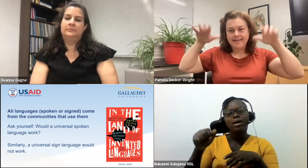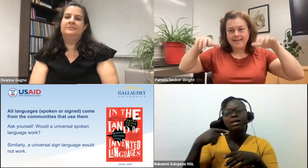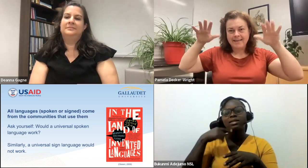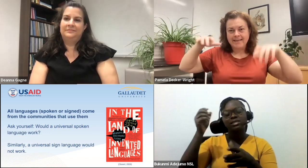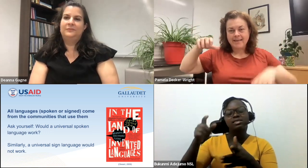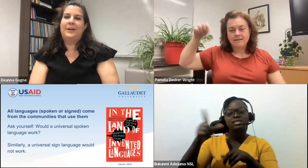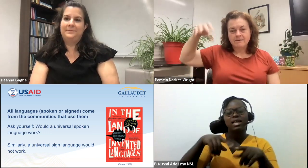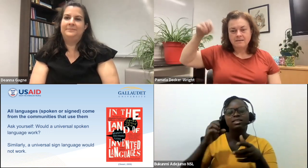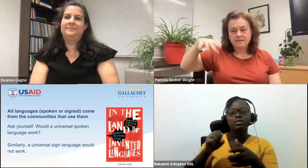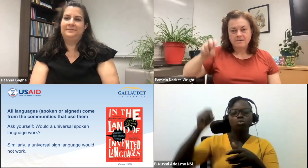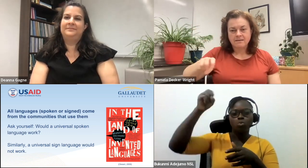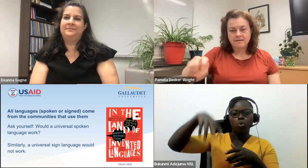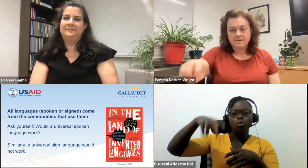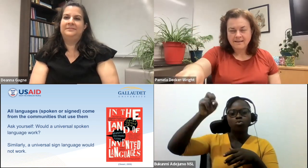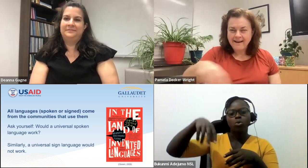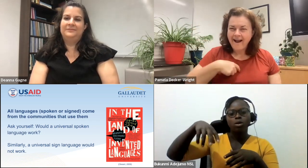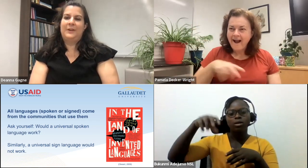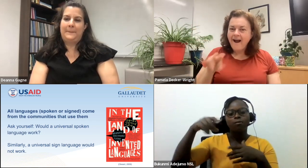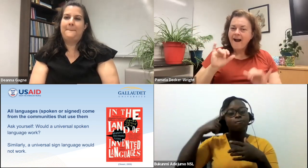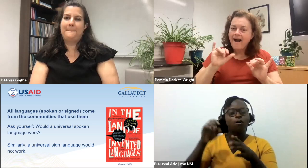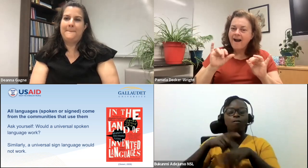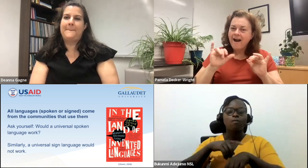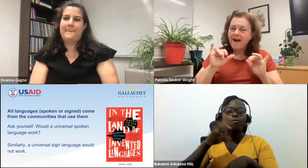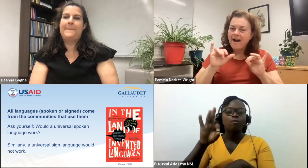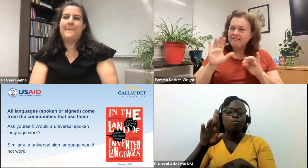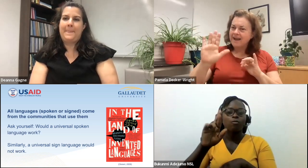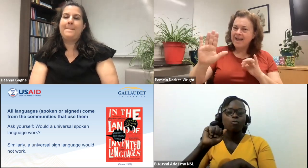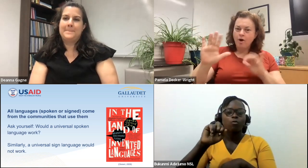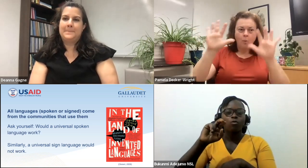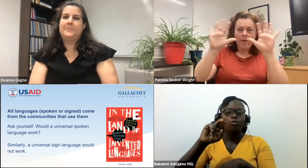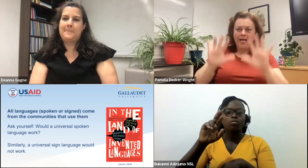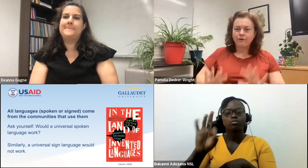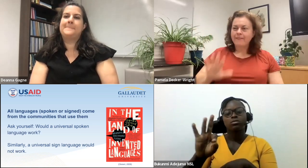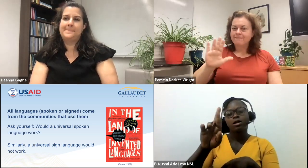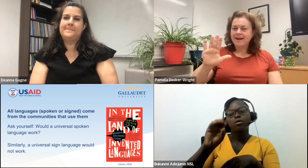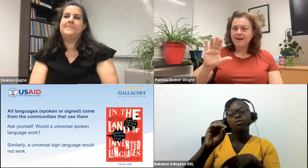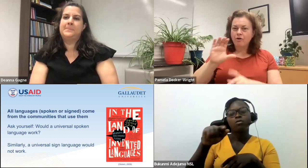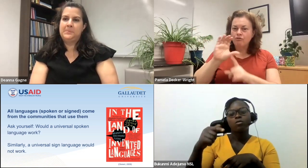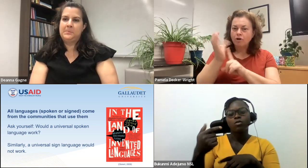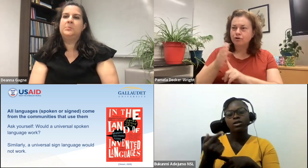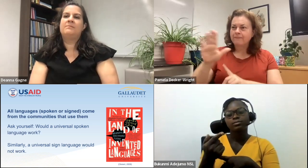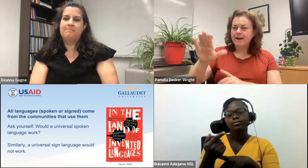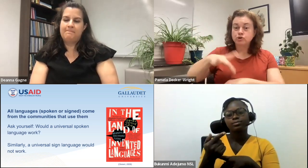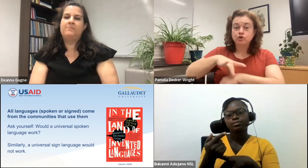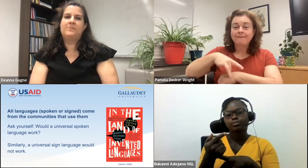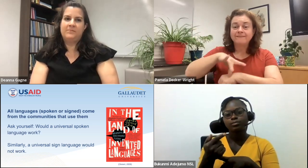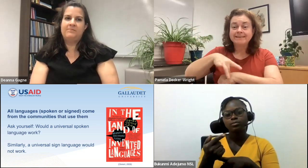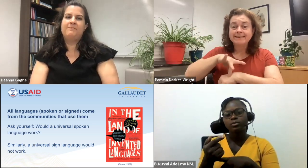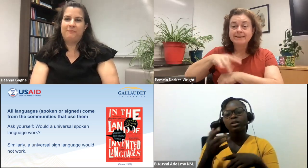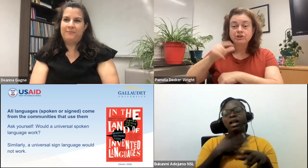and during any rain period it talks about the rain and the frog movement. So they add weather